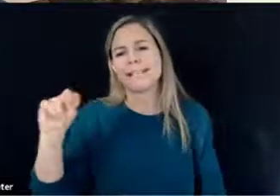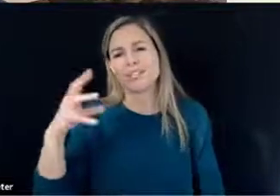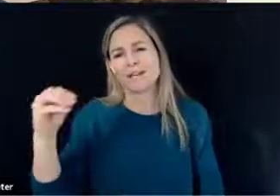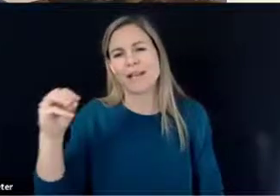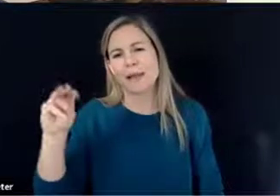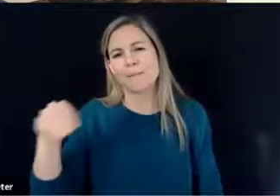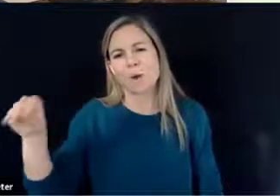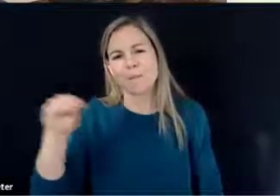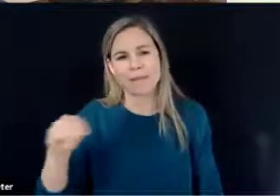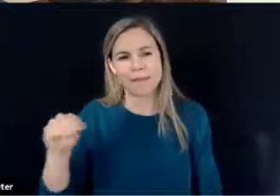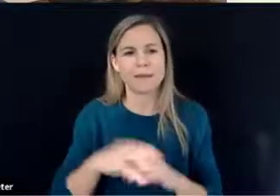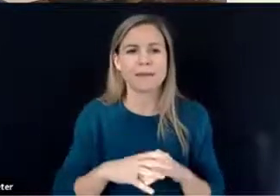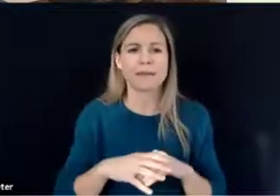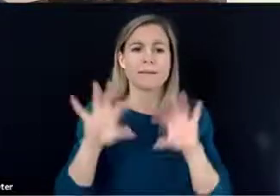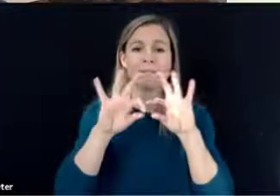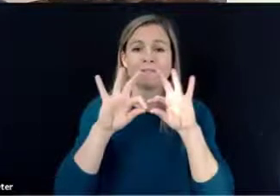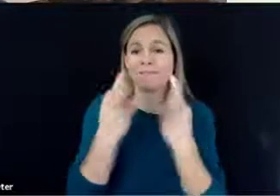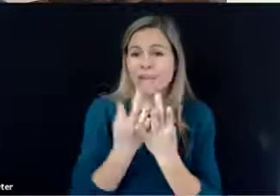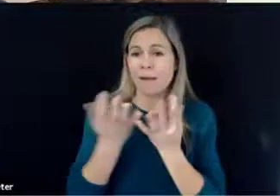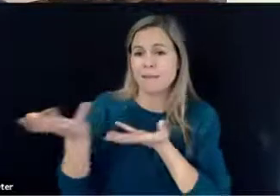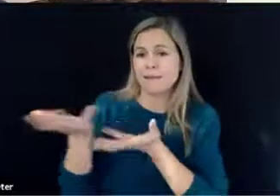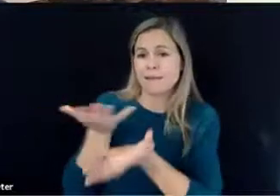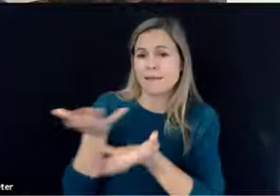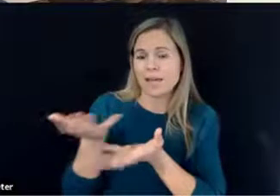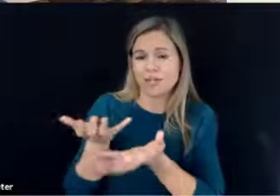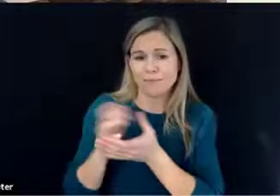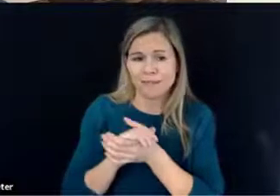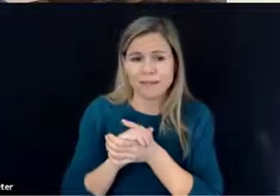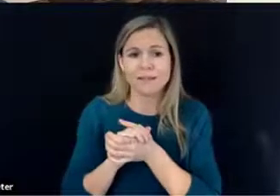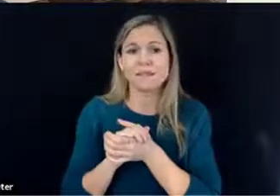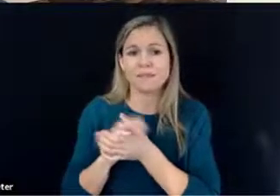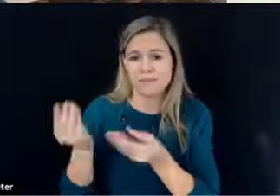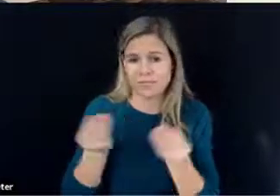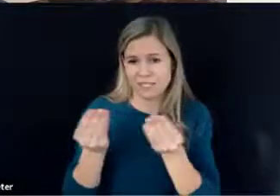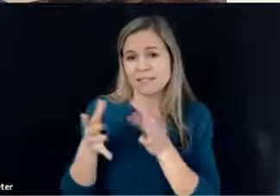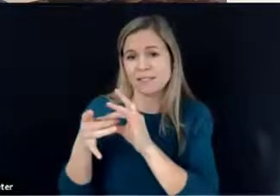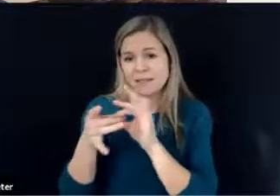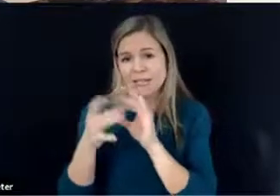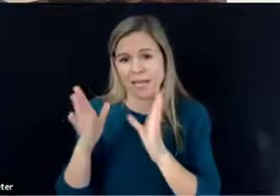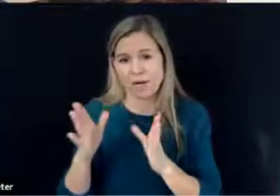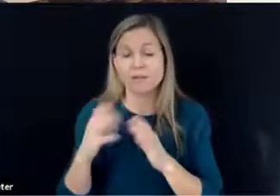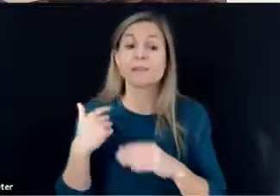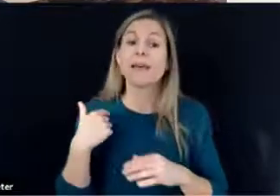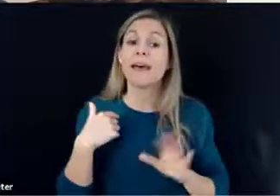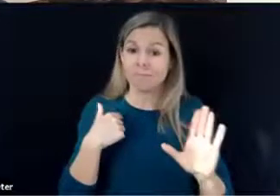And we plan to continue this at our 2022 conference.